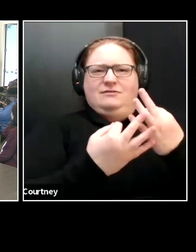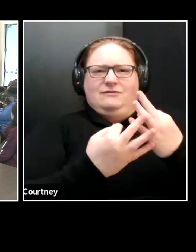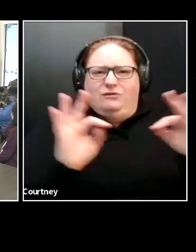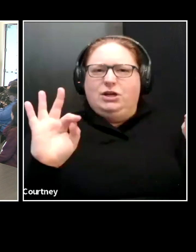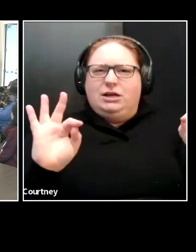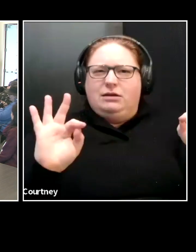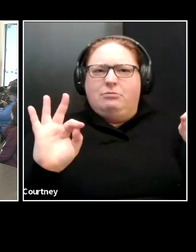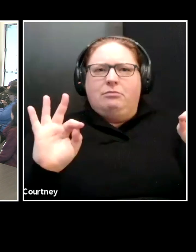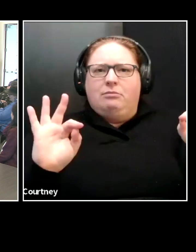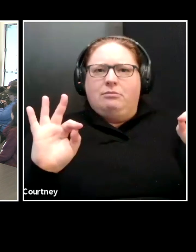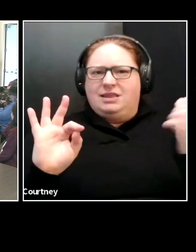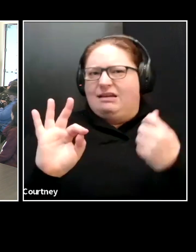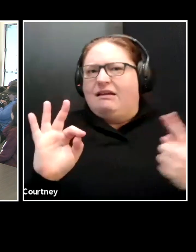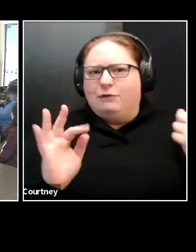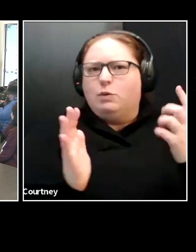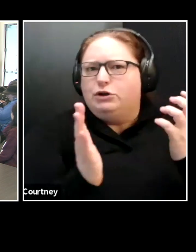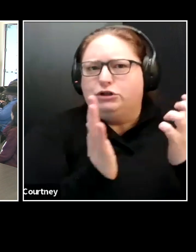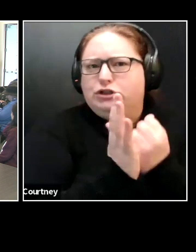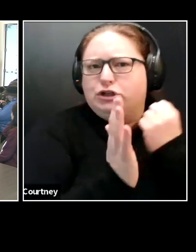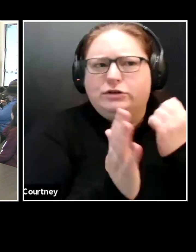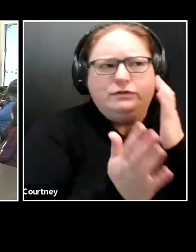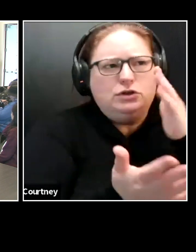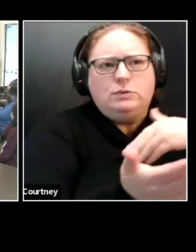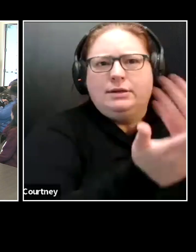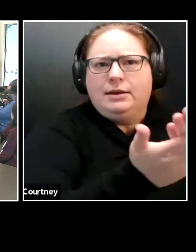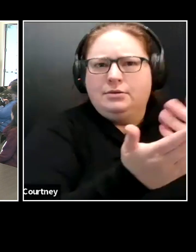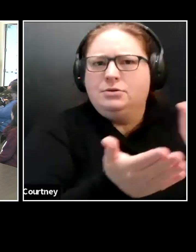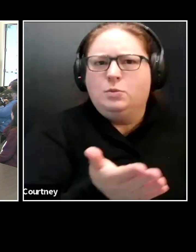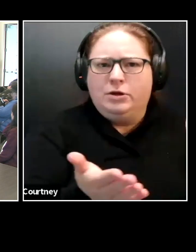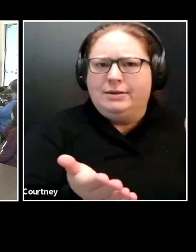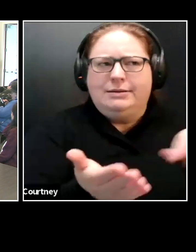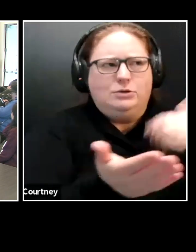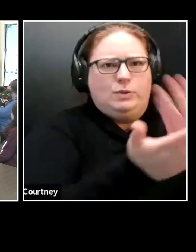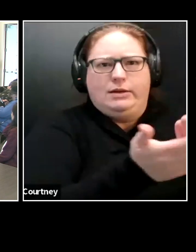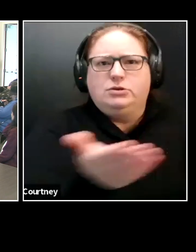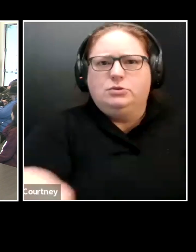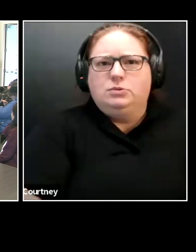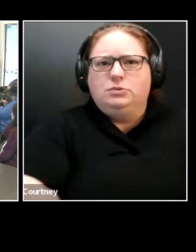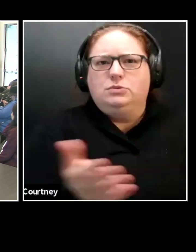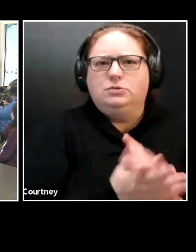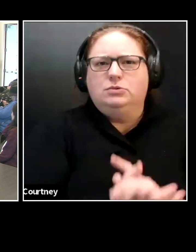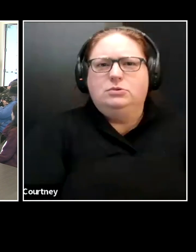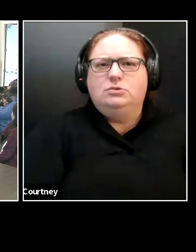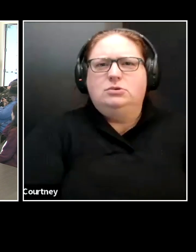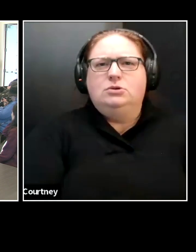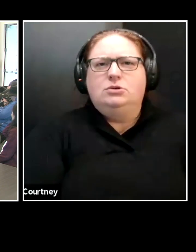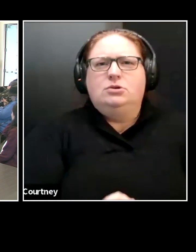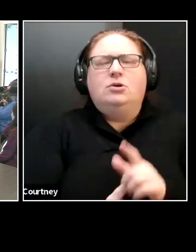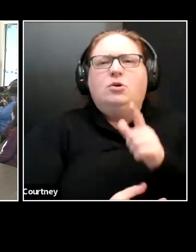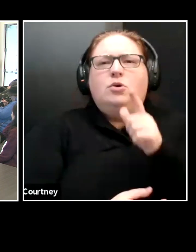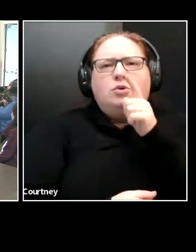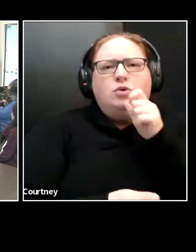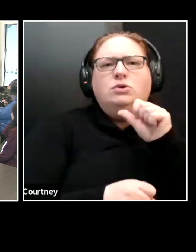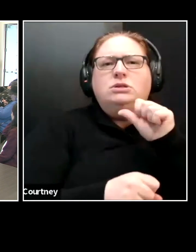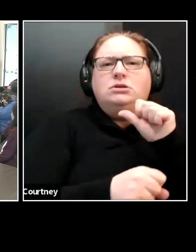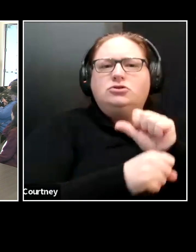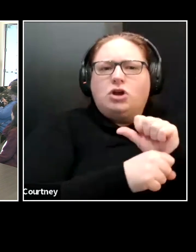everybody deserves to get to the places that they need. And whose job is it to make sure that yes,